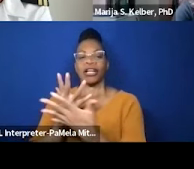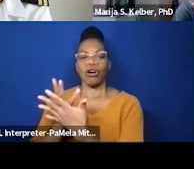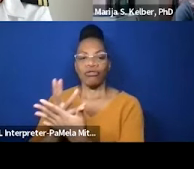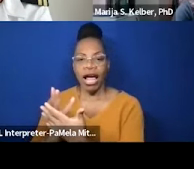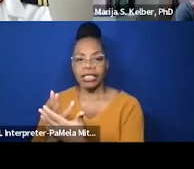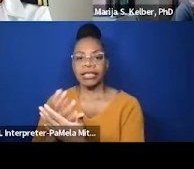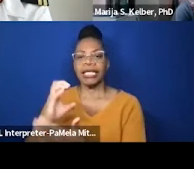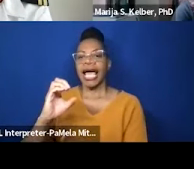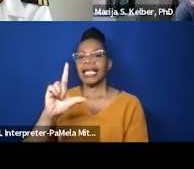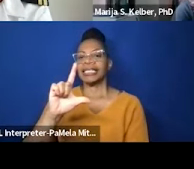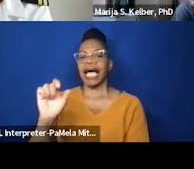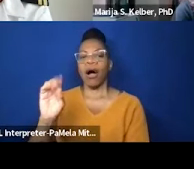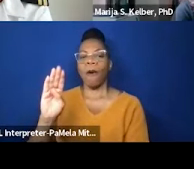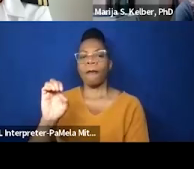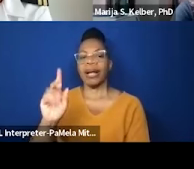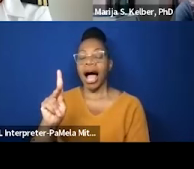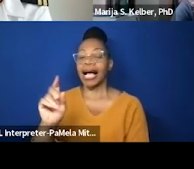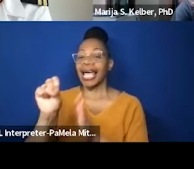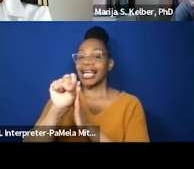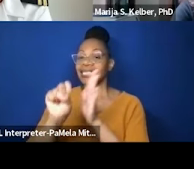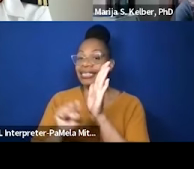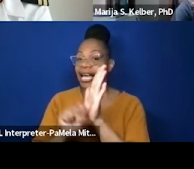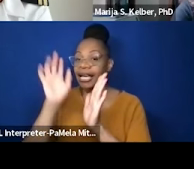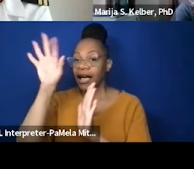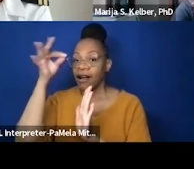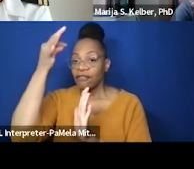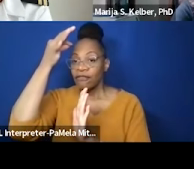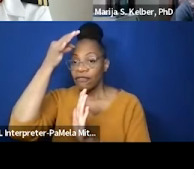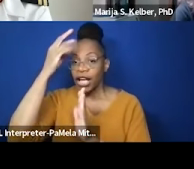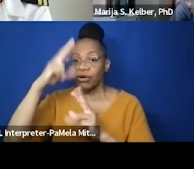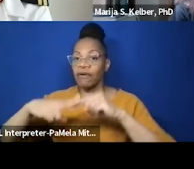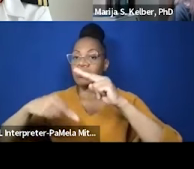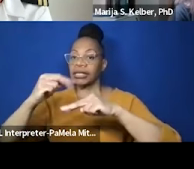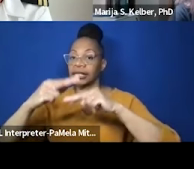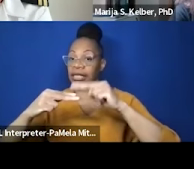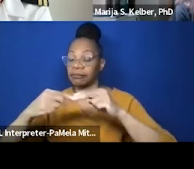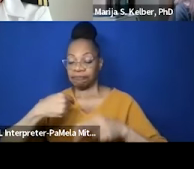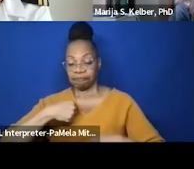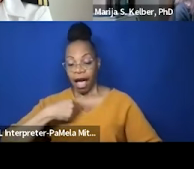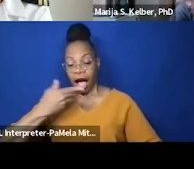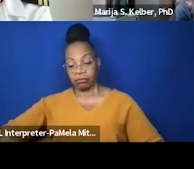in state and federal correctional facilities. I appreciate the opportunity to share this.